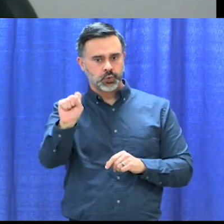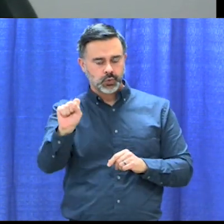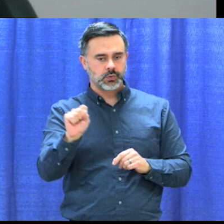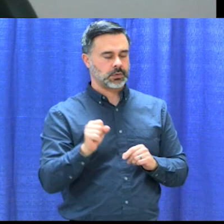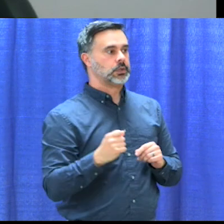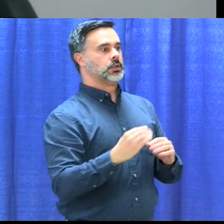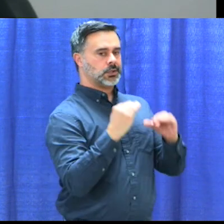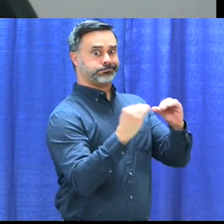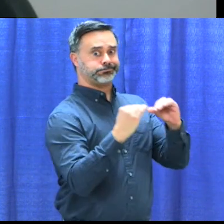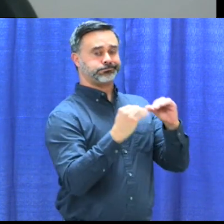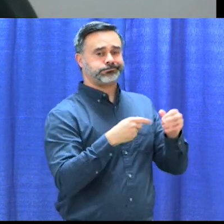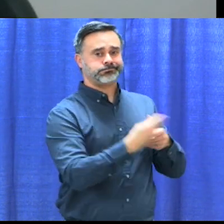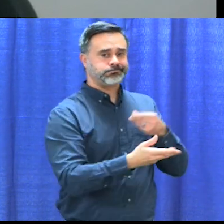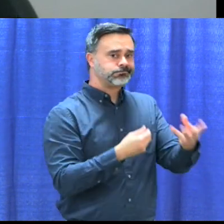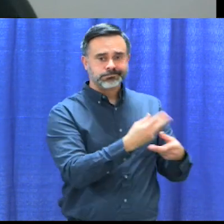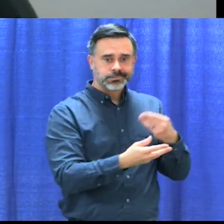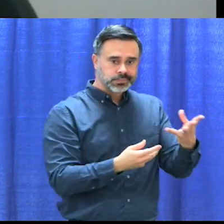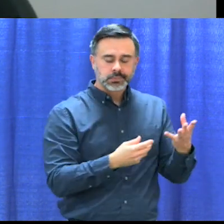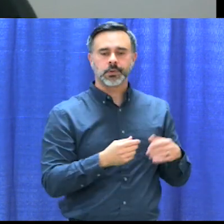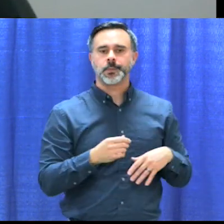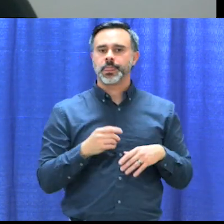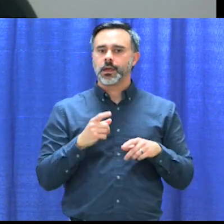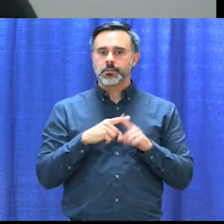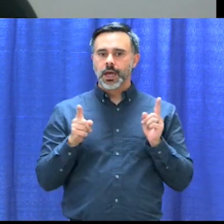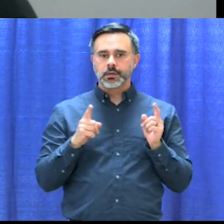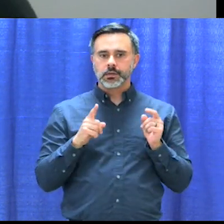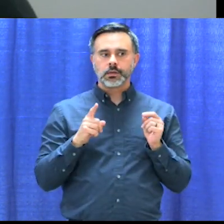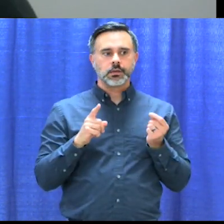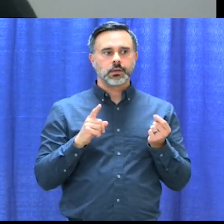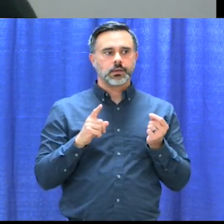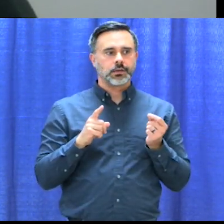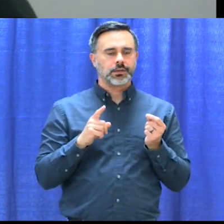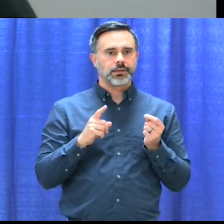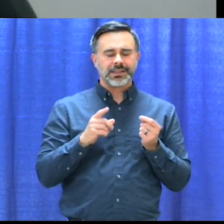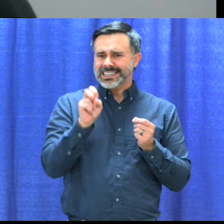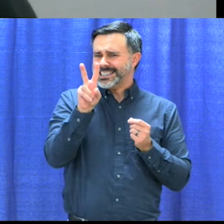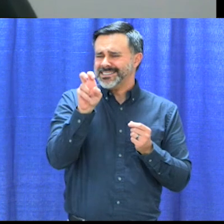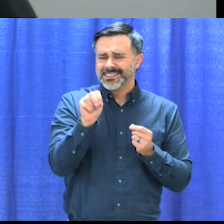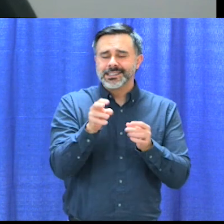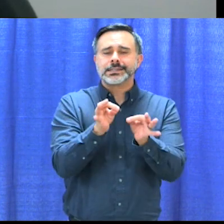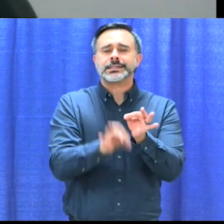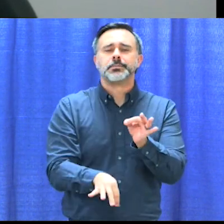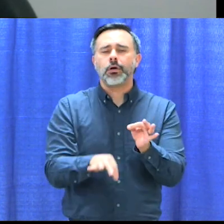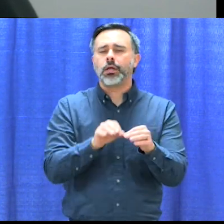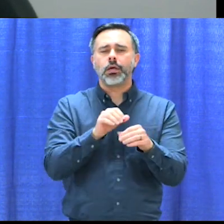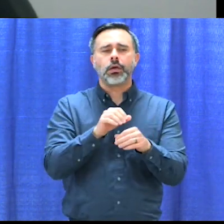And moreover you know something as simple as how do you check attendance online is coming up.